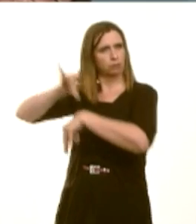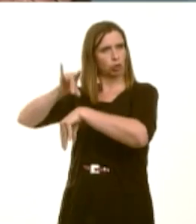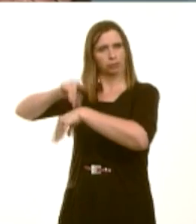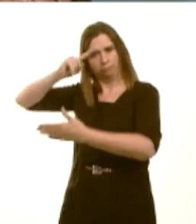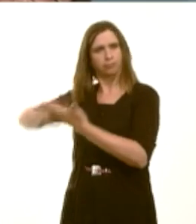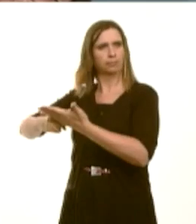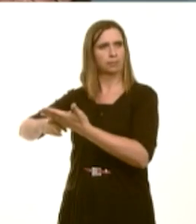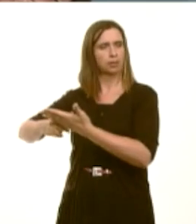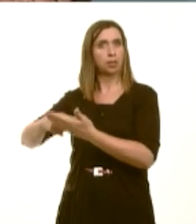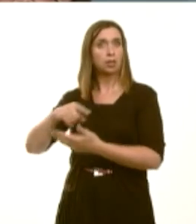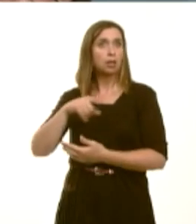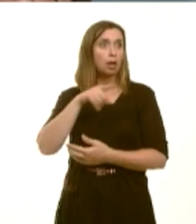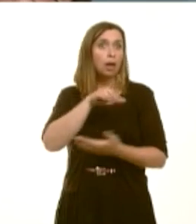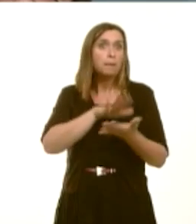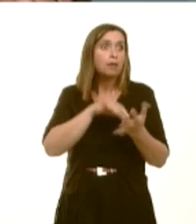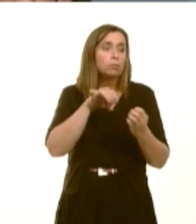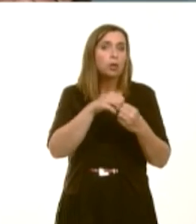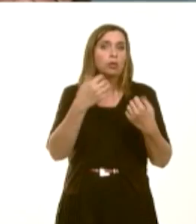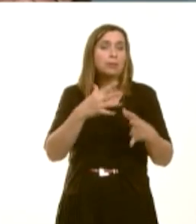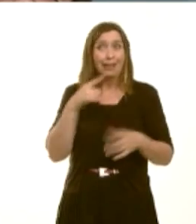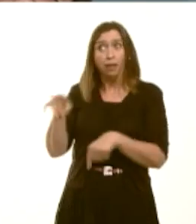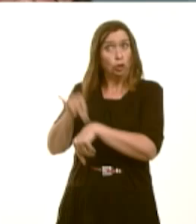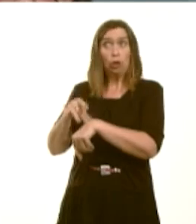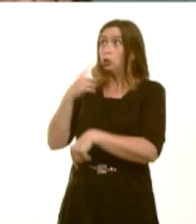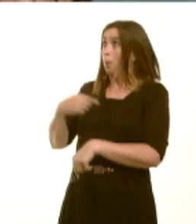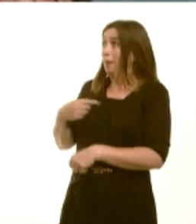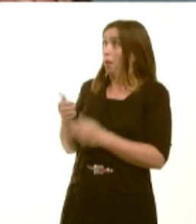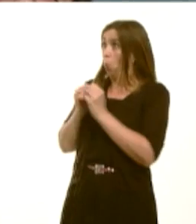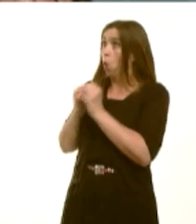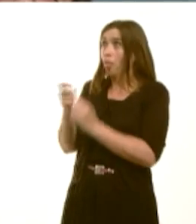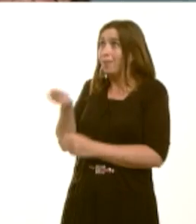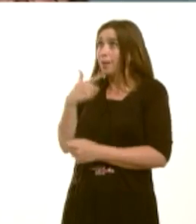that clinicians in her case were telling her that the drugs would benefit her, but politicians